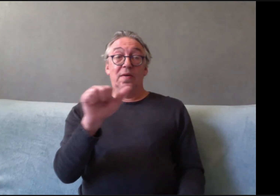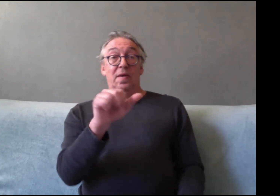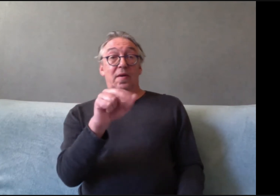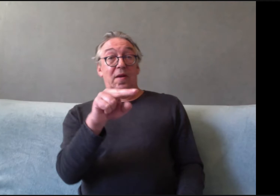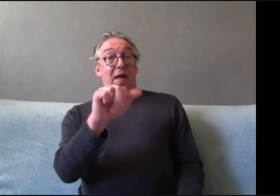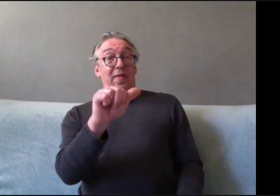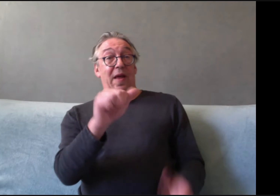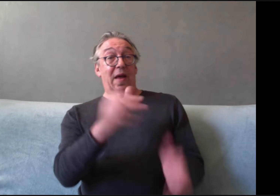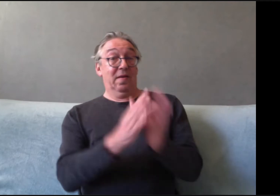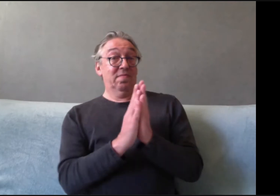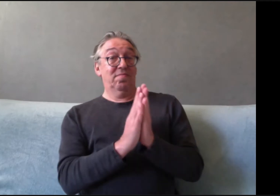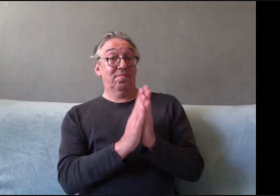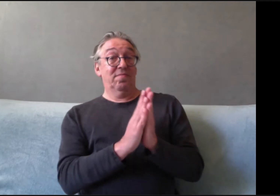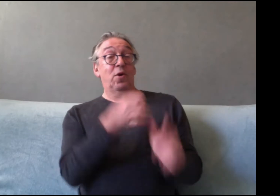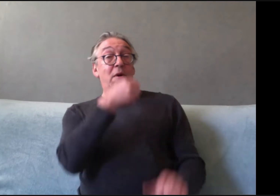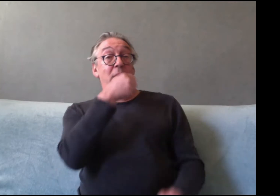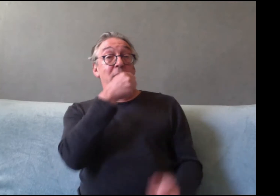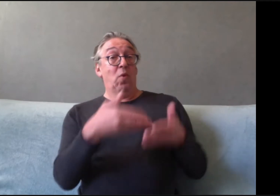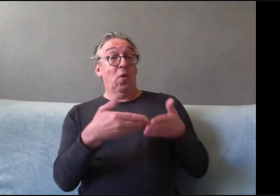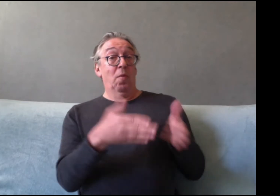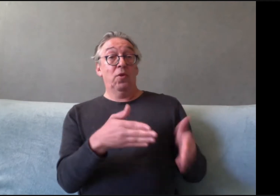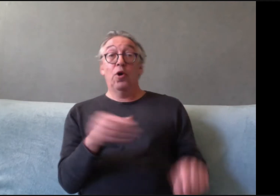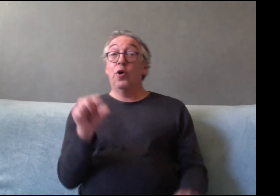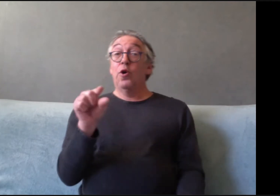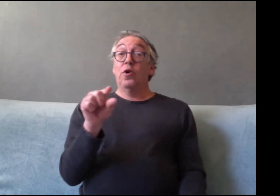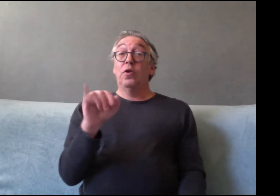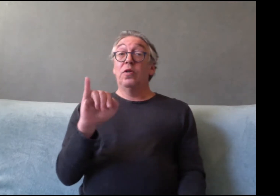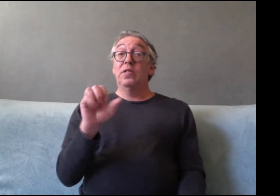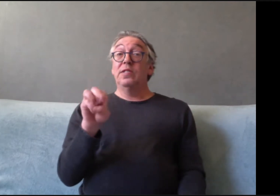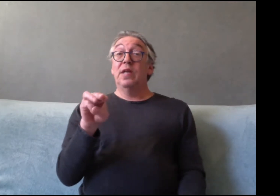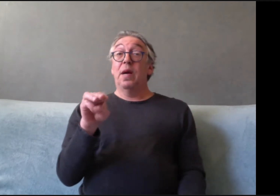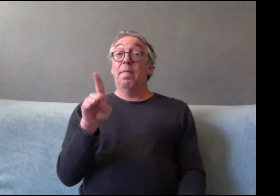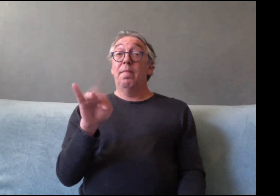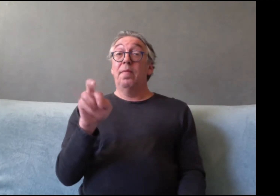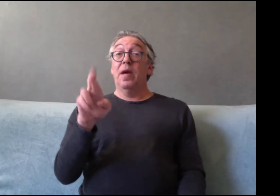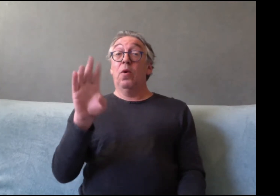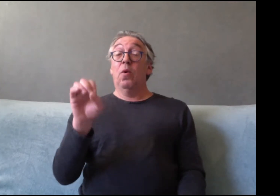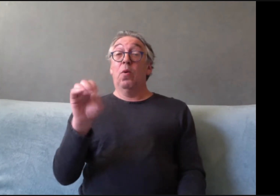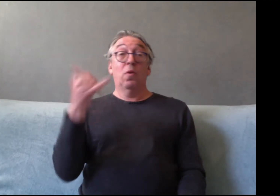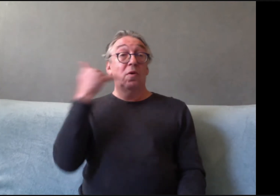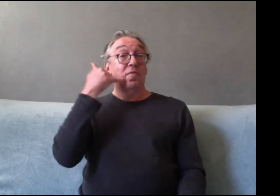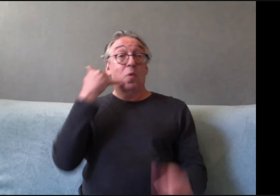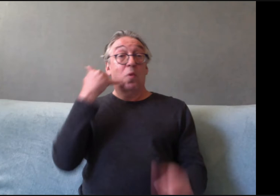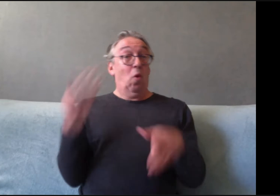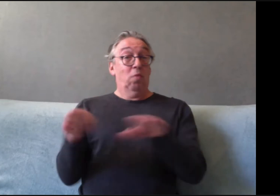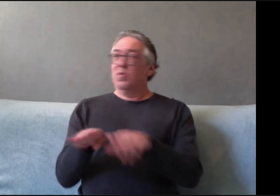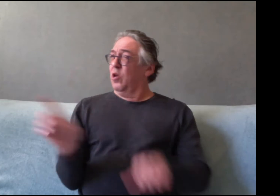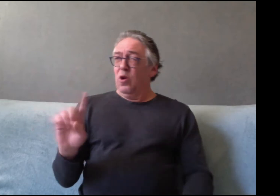Yes, it's down the line. RAQUEL: No, it's okay now. Ana, hi.